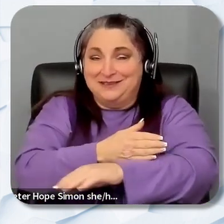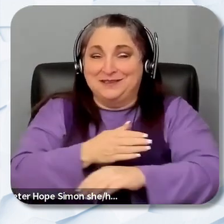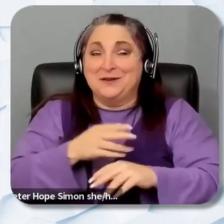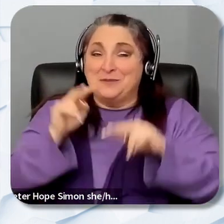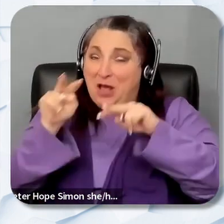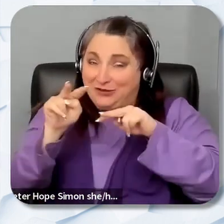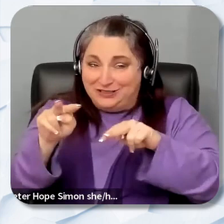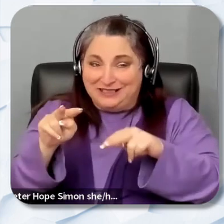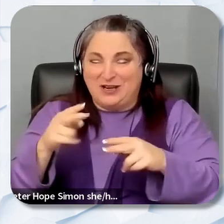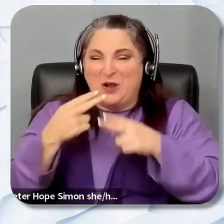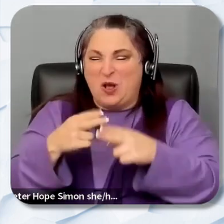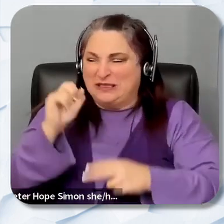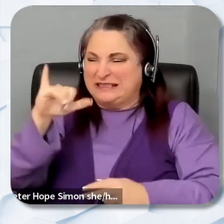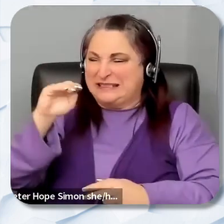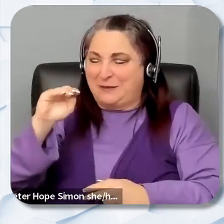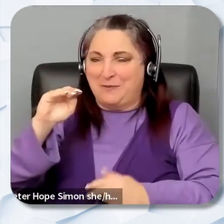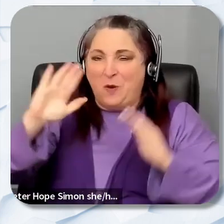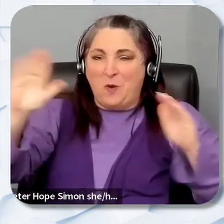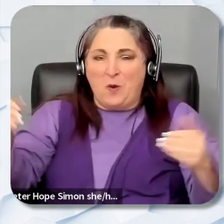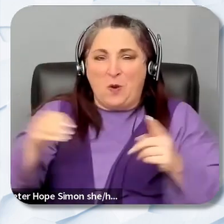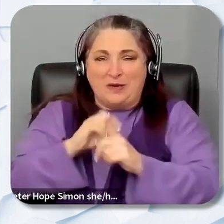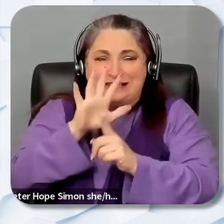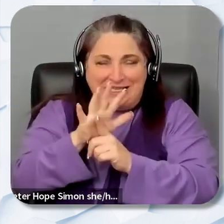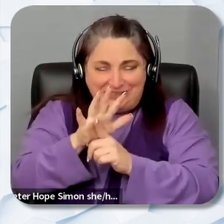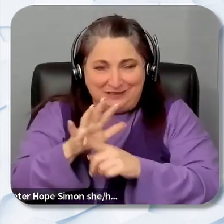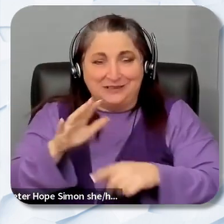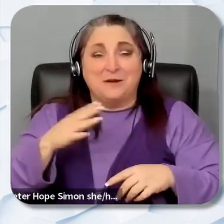My name is Tammy McMillan, and Jacqueline Stewart and I will be your facilitators for